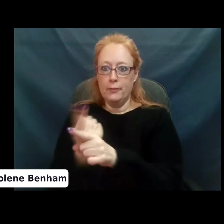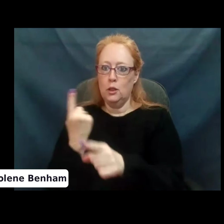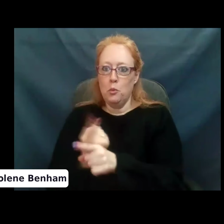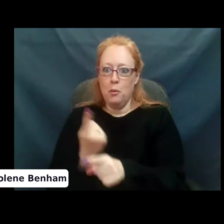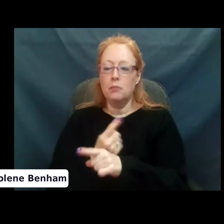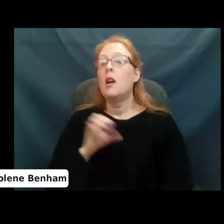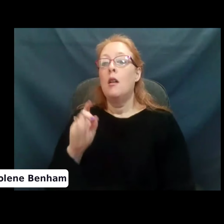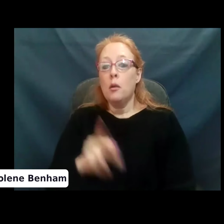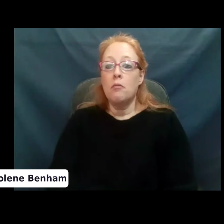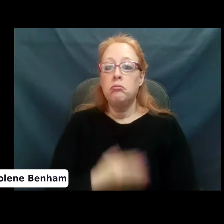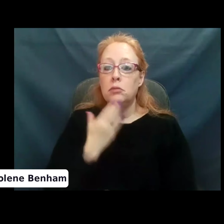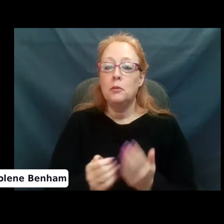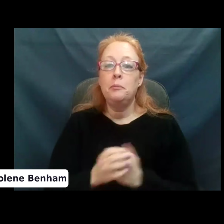Noelle: So you know image is no reversed just so you know